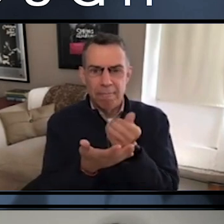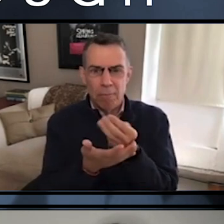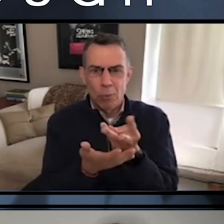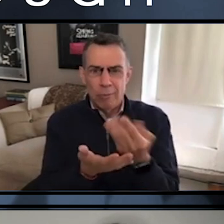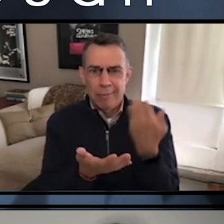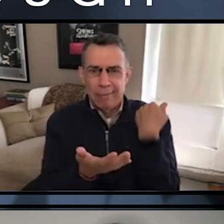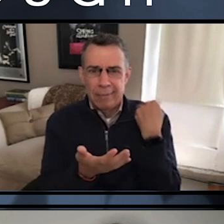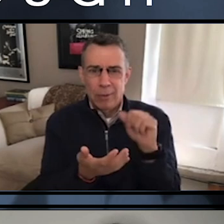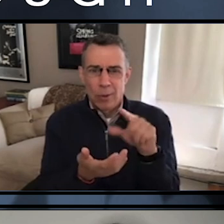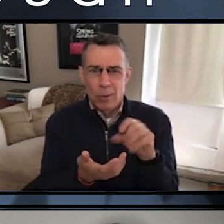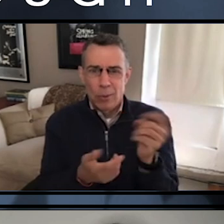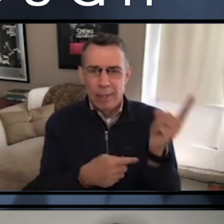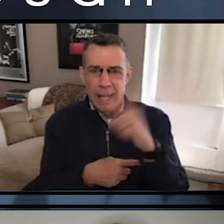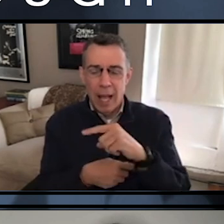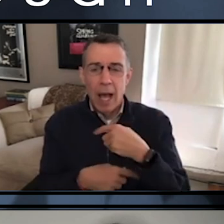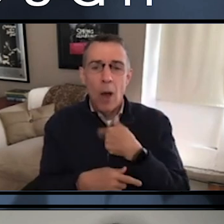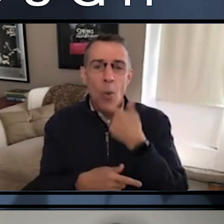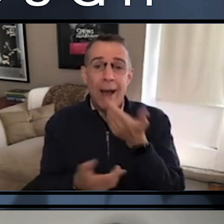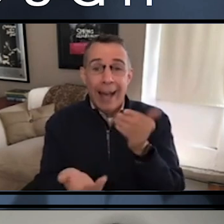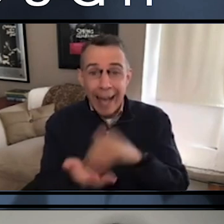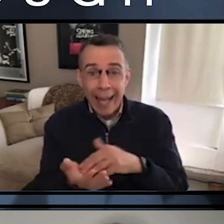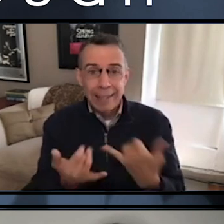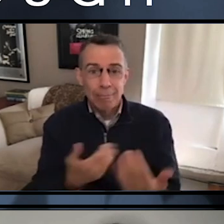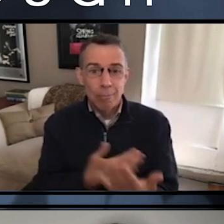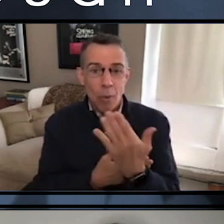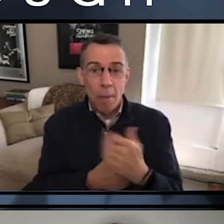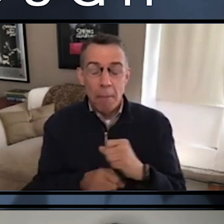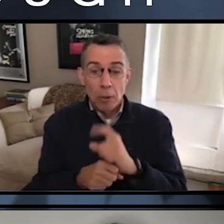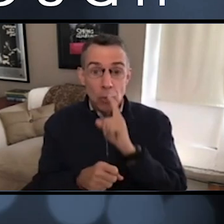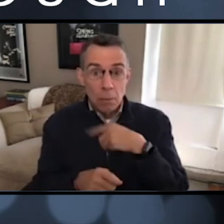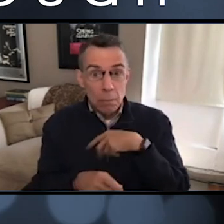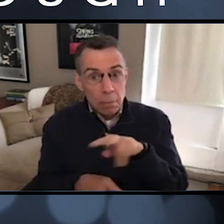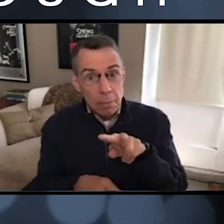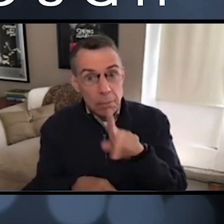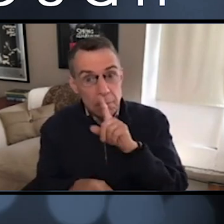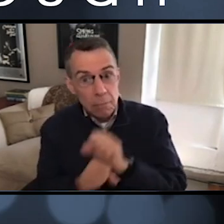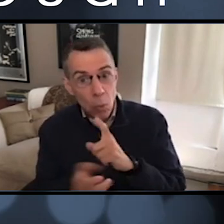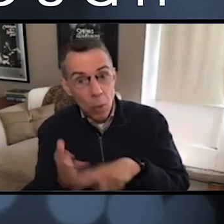it again this morning to make sure what I saw was true. And what was true about